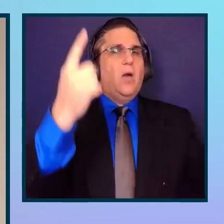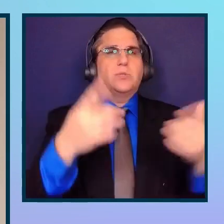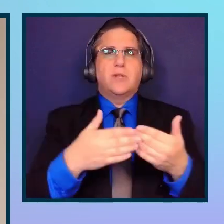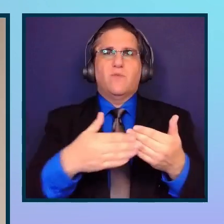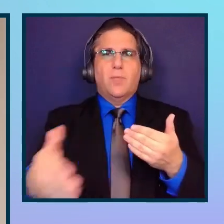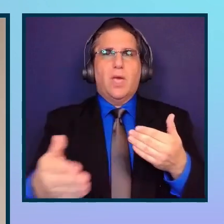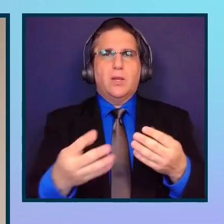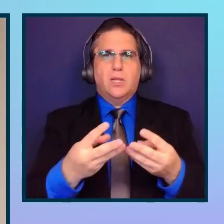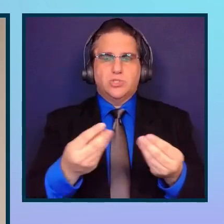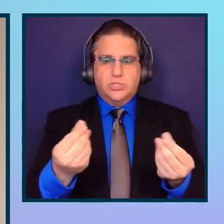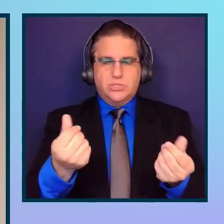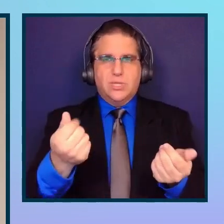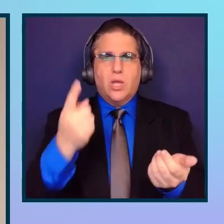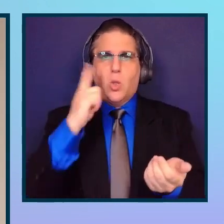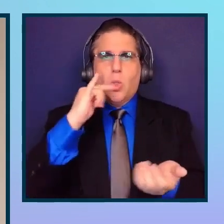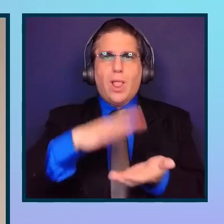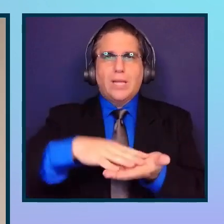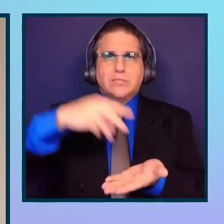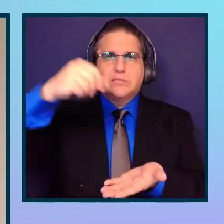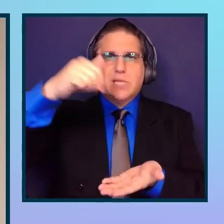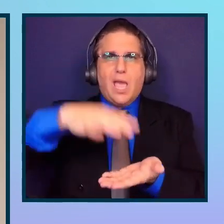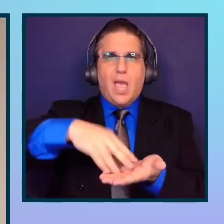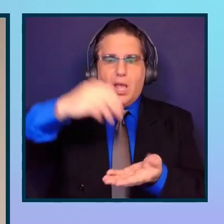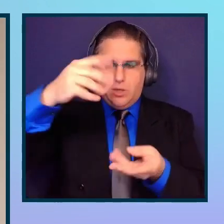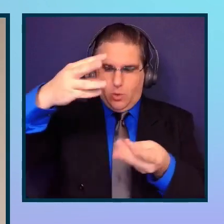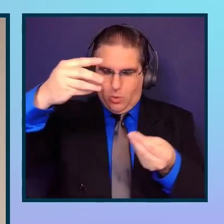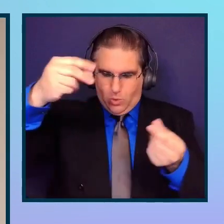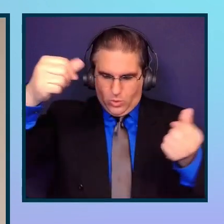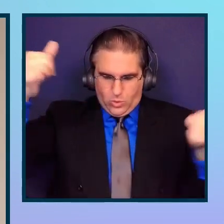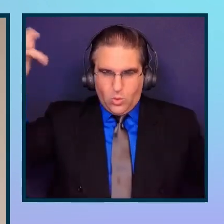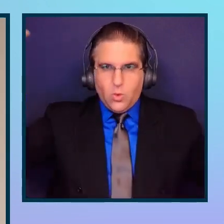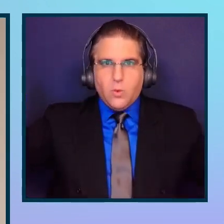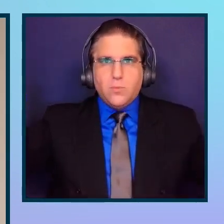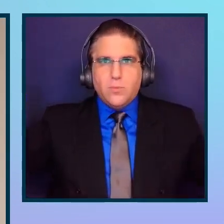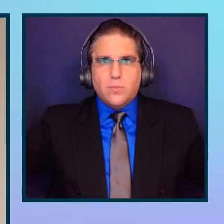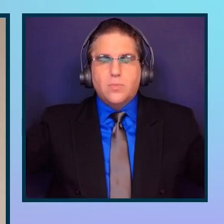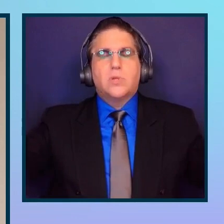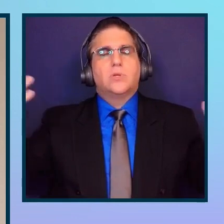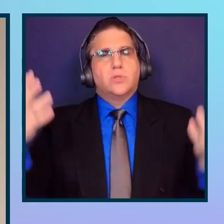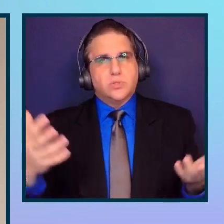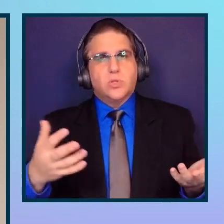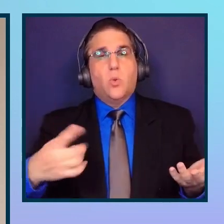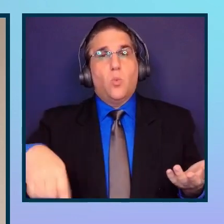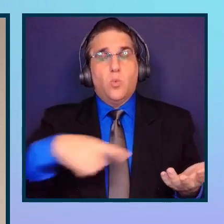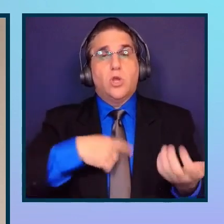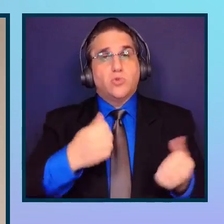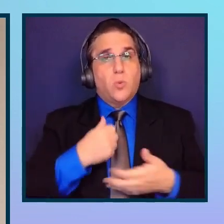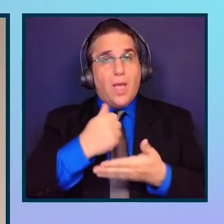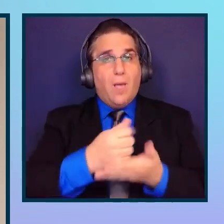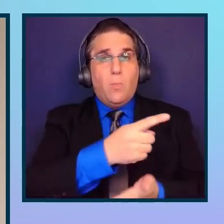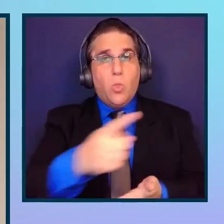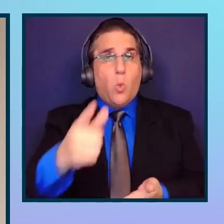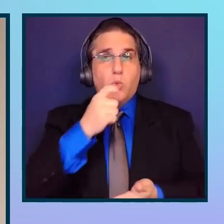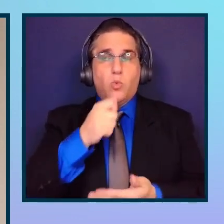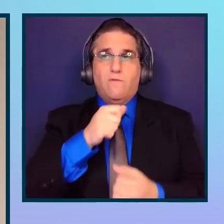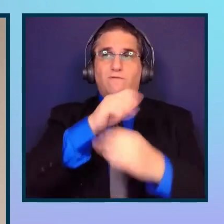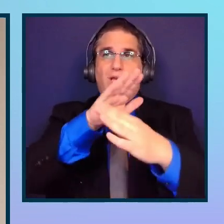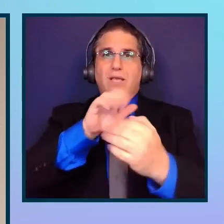Right and so one of the ways in which we, Alex and I advocate for people to navigate institutional barriers is we say resist the announcement, right,